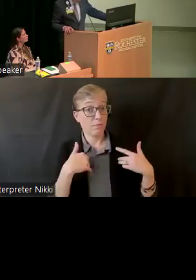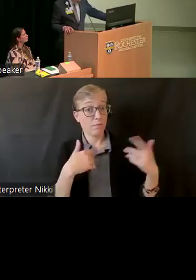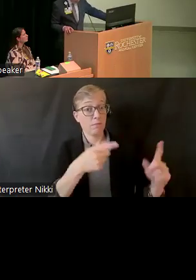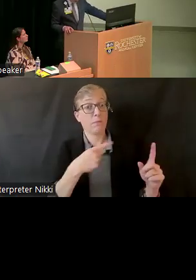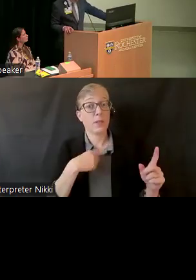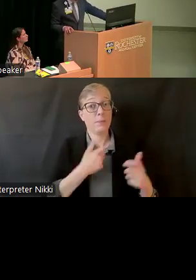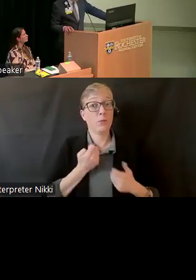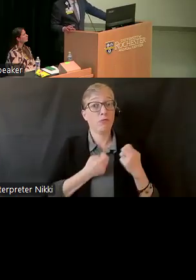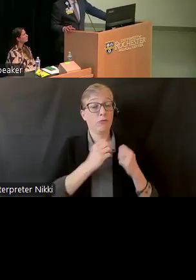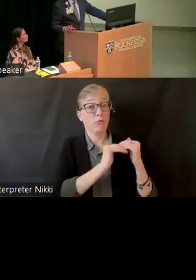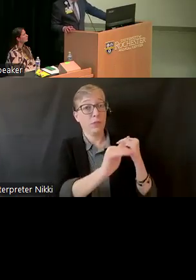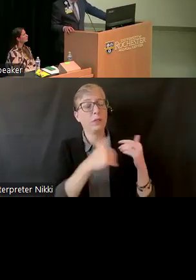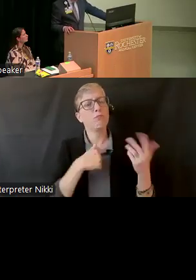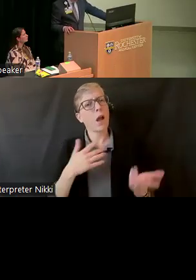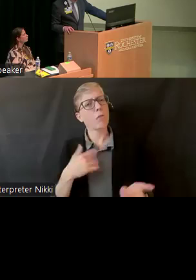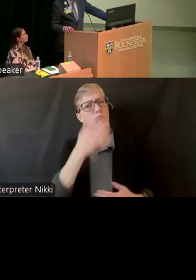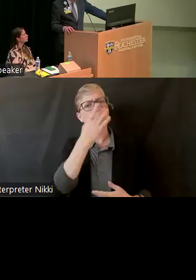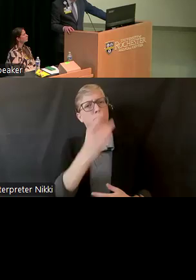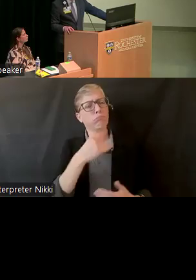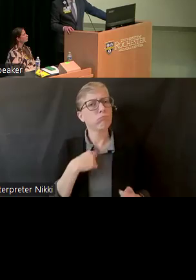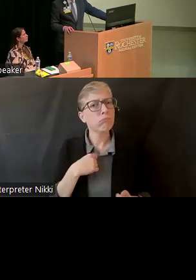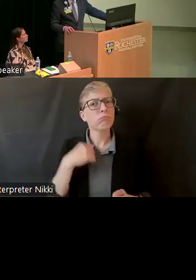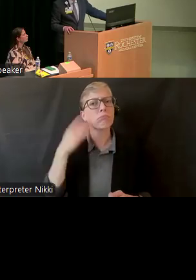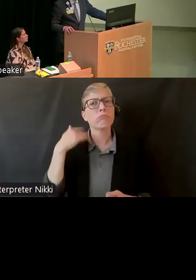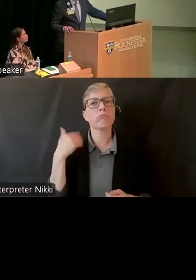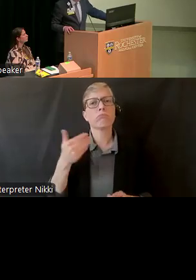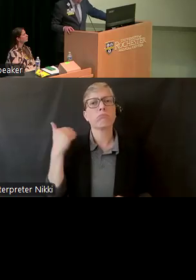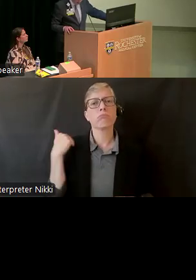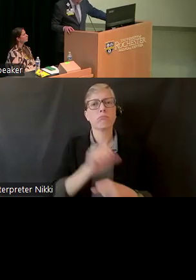my interest because I had previously worked with Corey Feist CEO of the Dr laura Breen